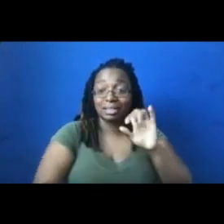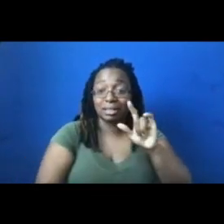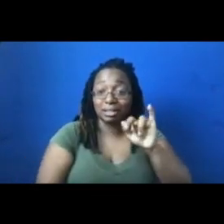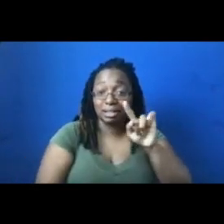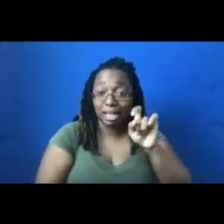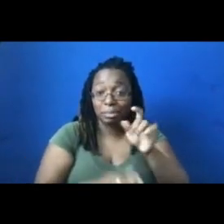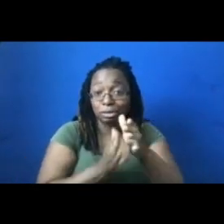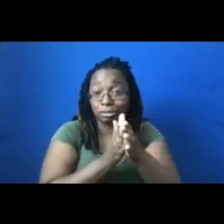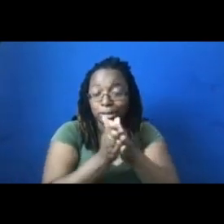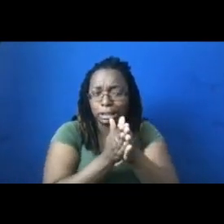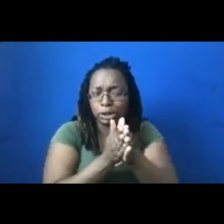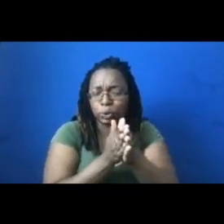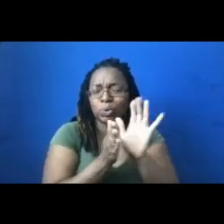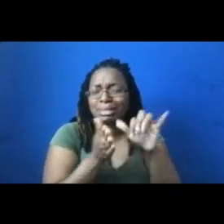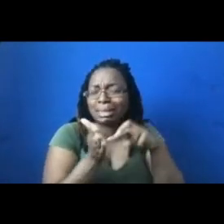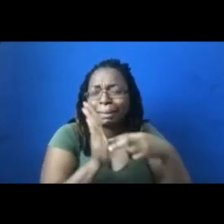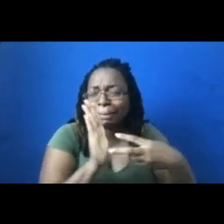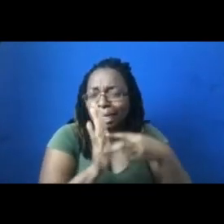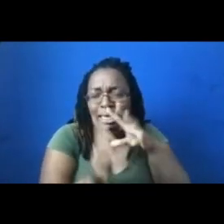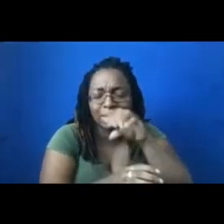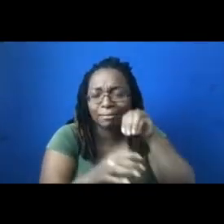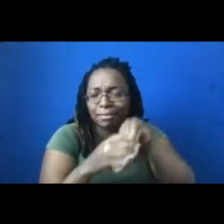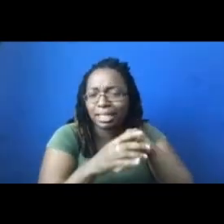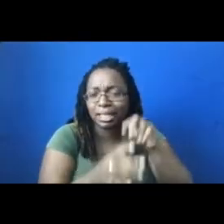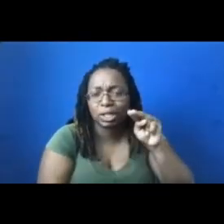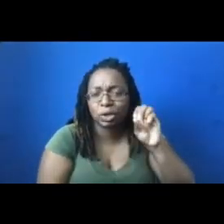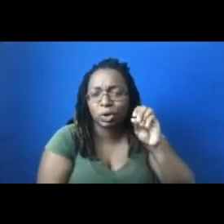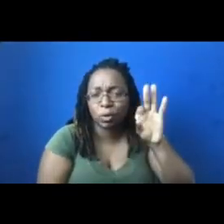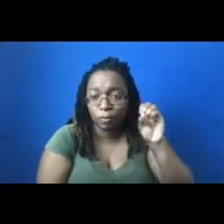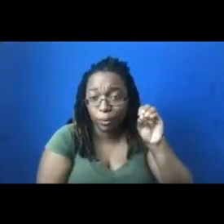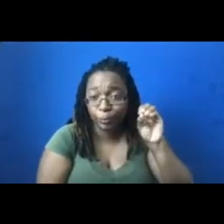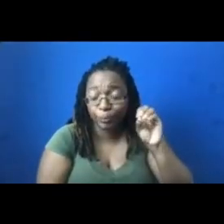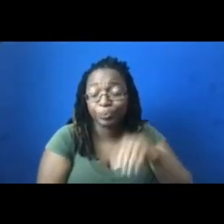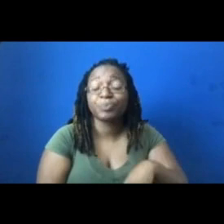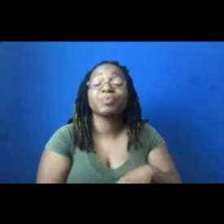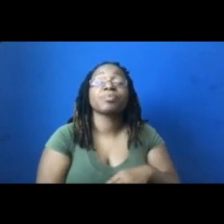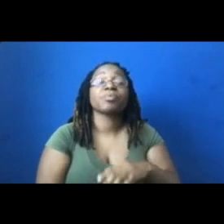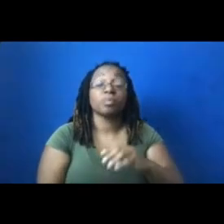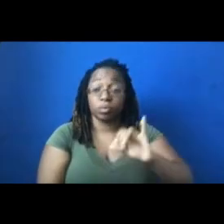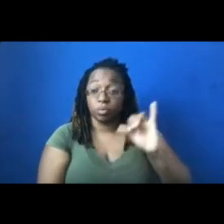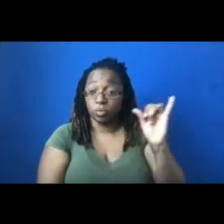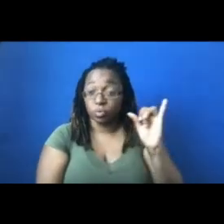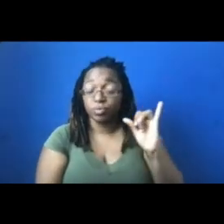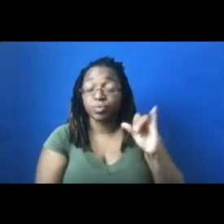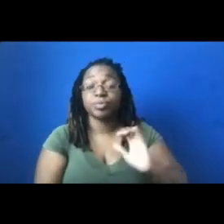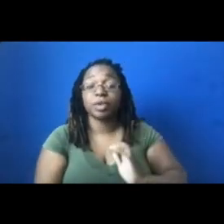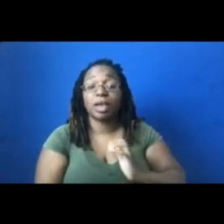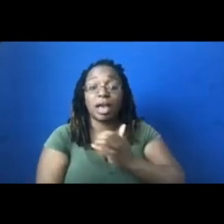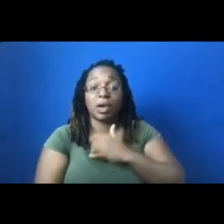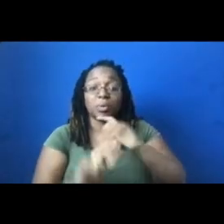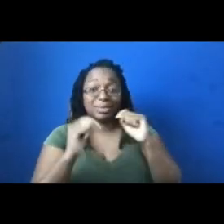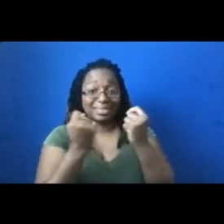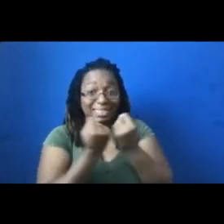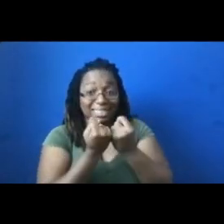NOFO. In addition, our team, the team of people who put together